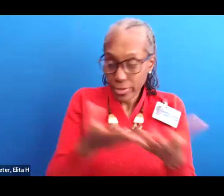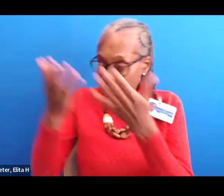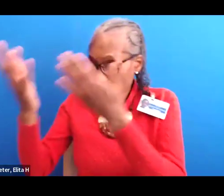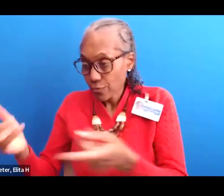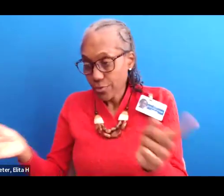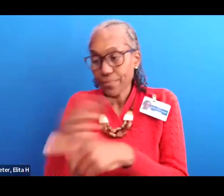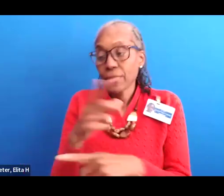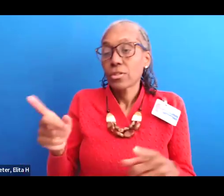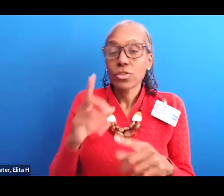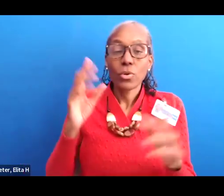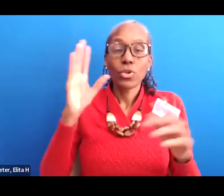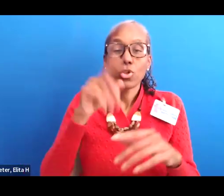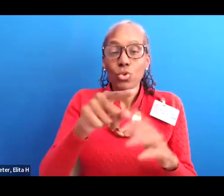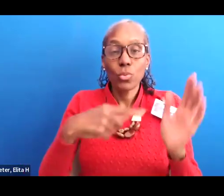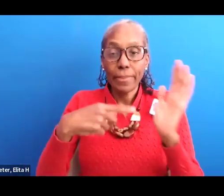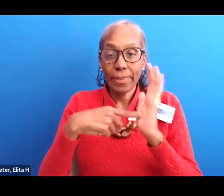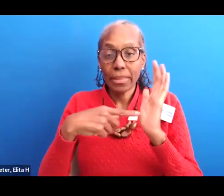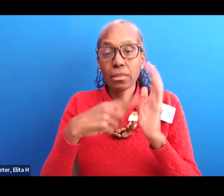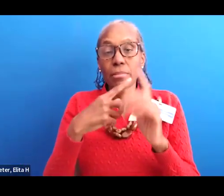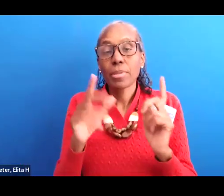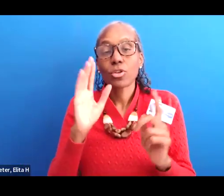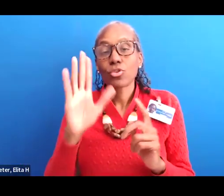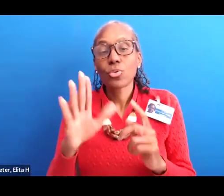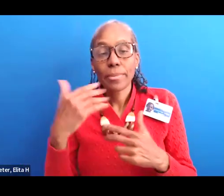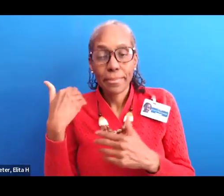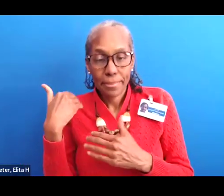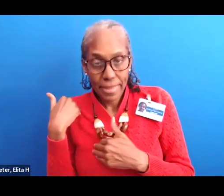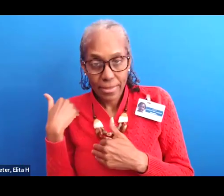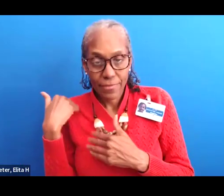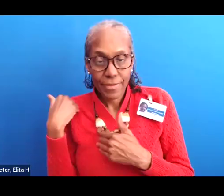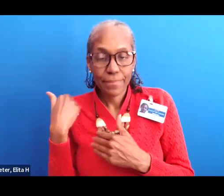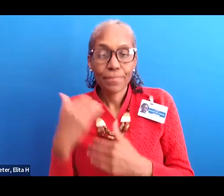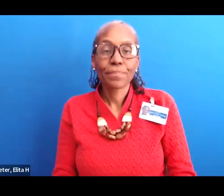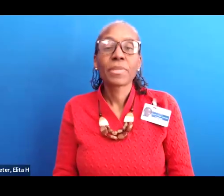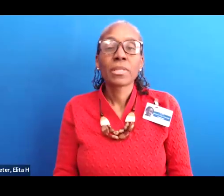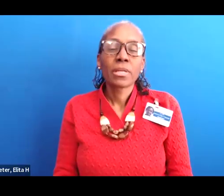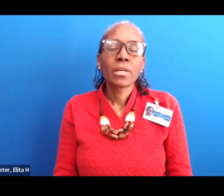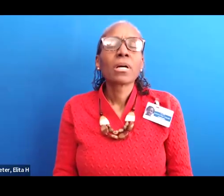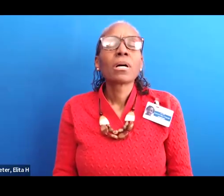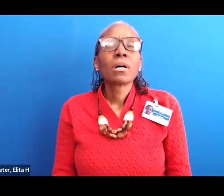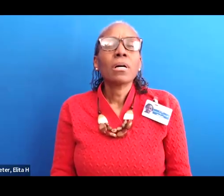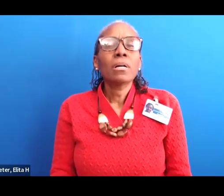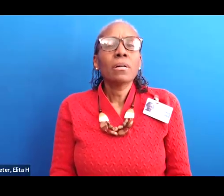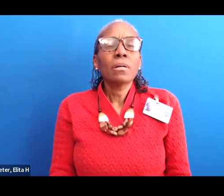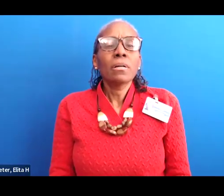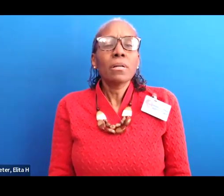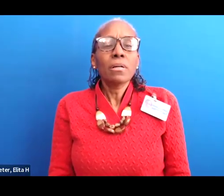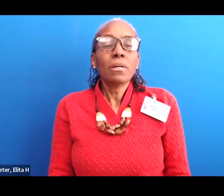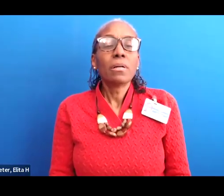It goes on your bill, and it's for your benefit. They're getting much more in tune.